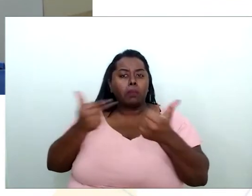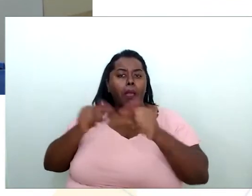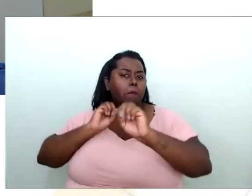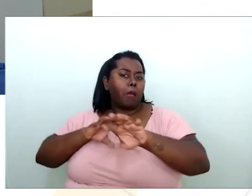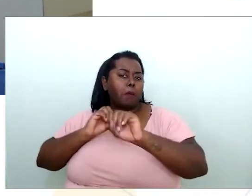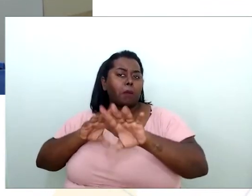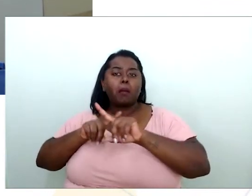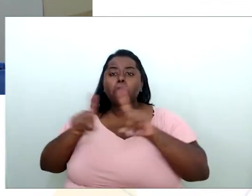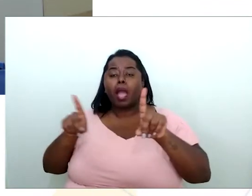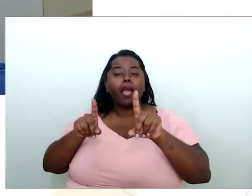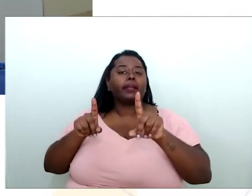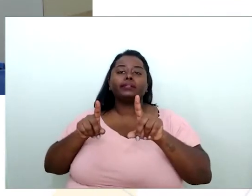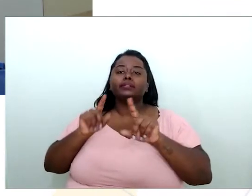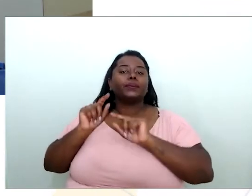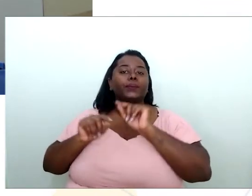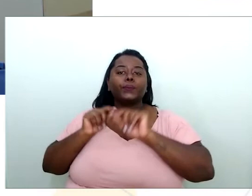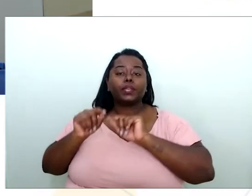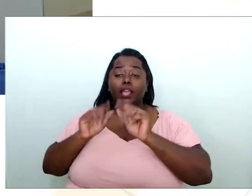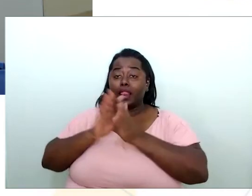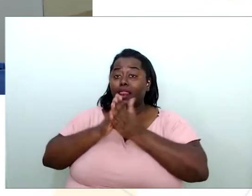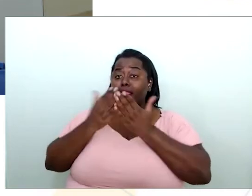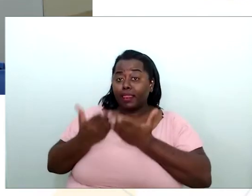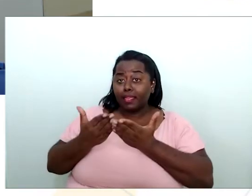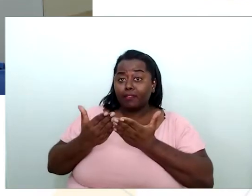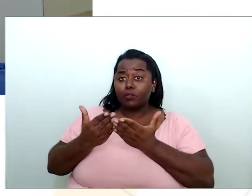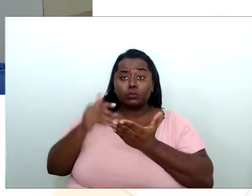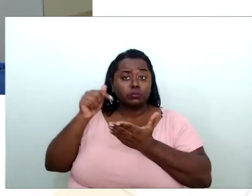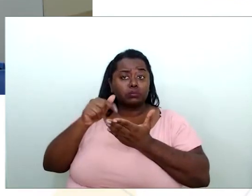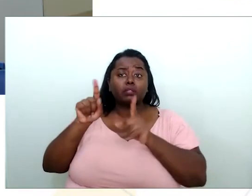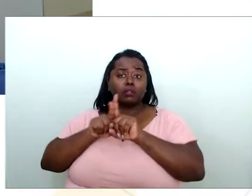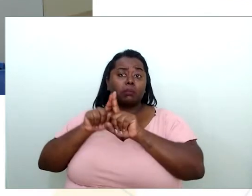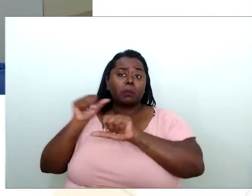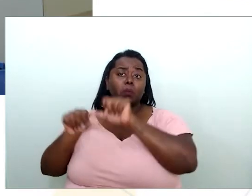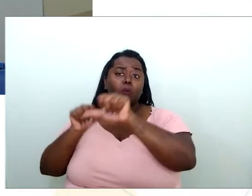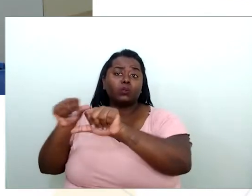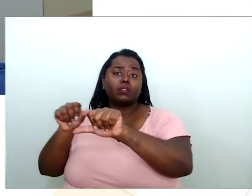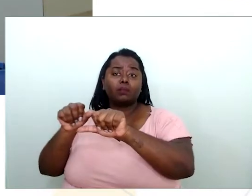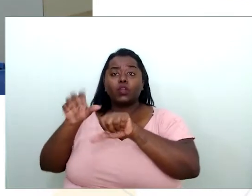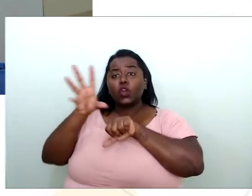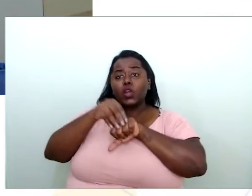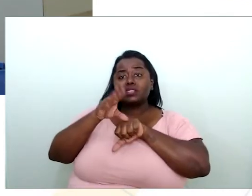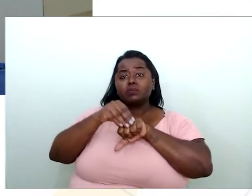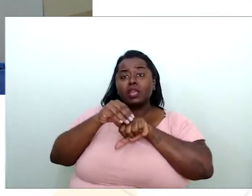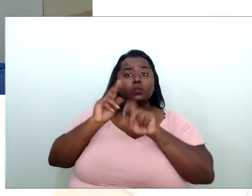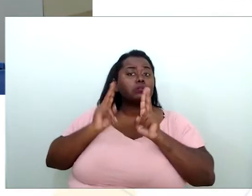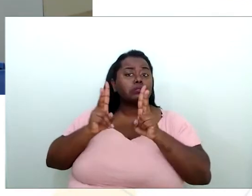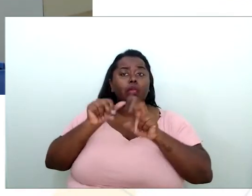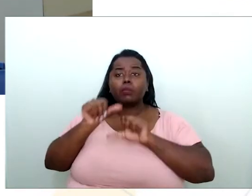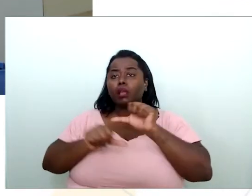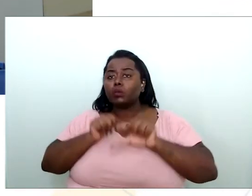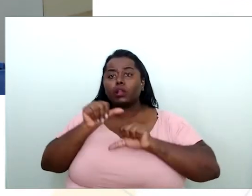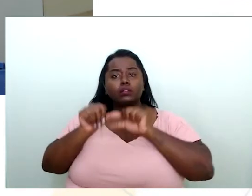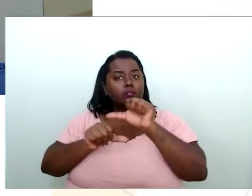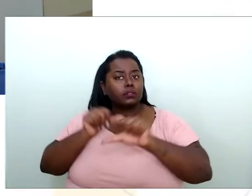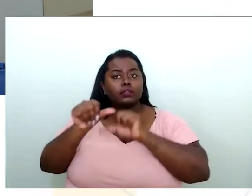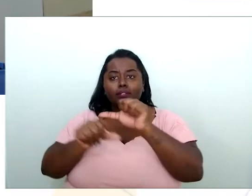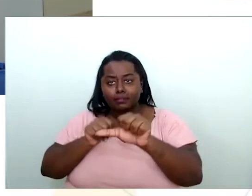is often easily forgotten books change as well knowledge gets updated and this